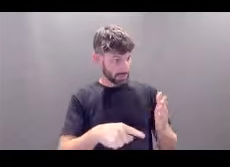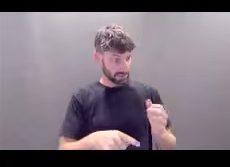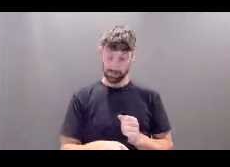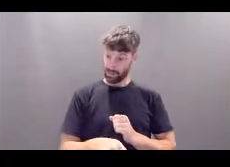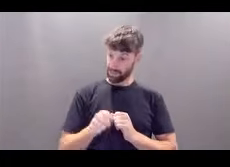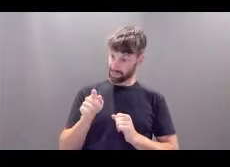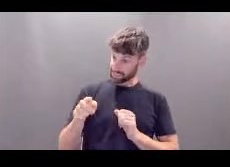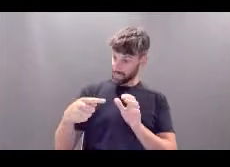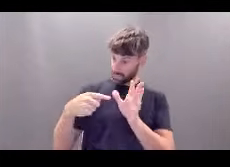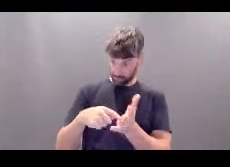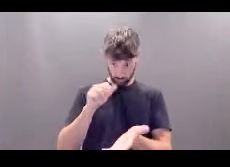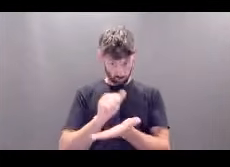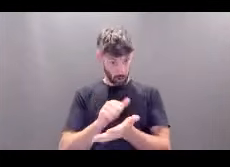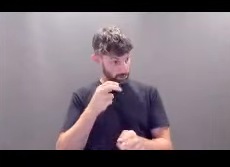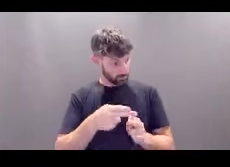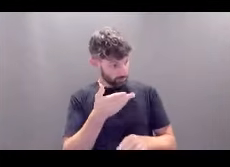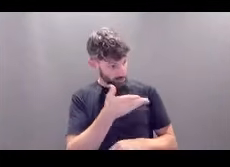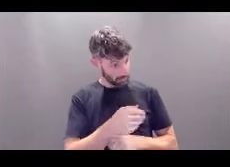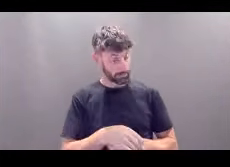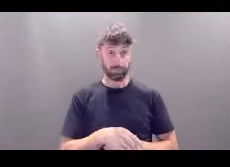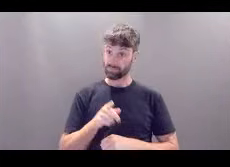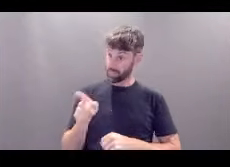Is the AT they need value for money?